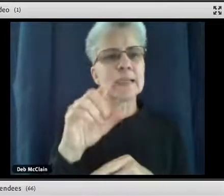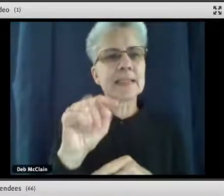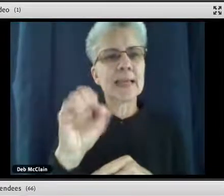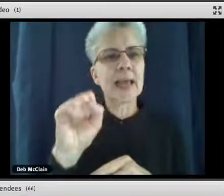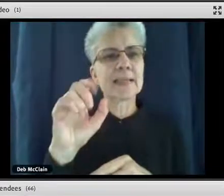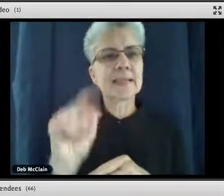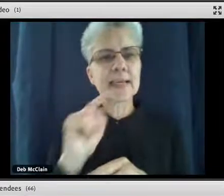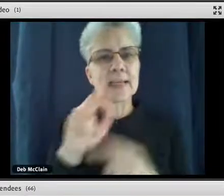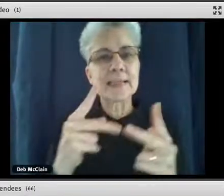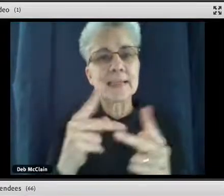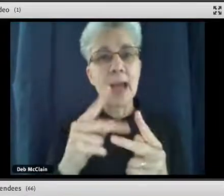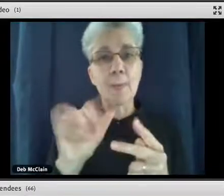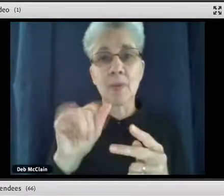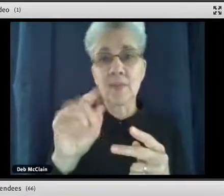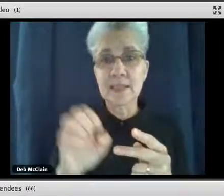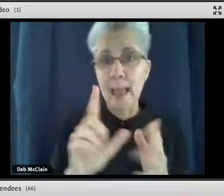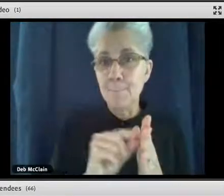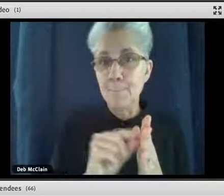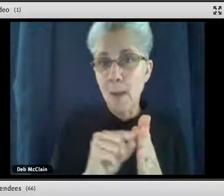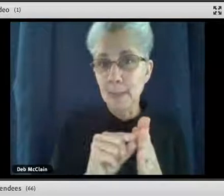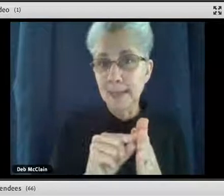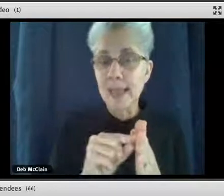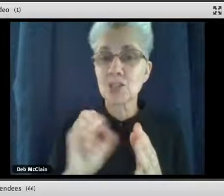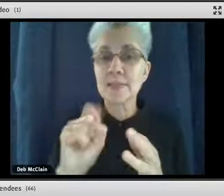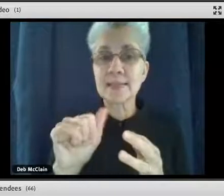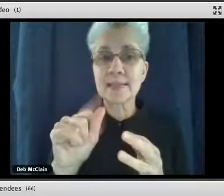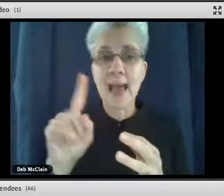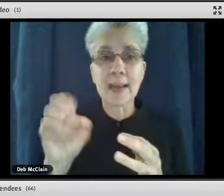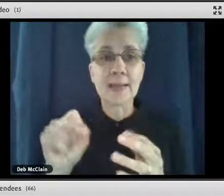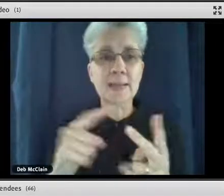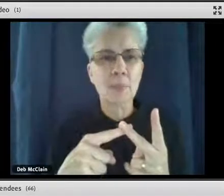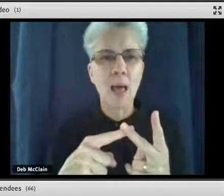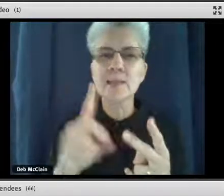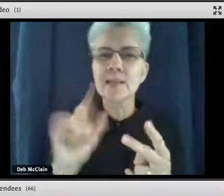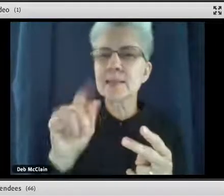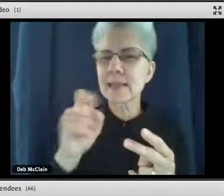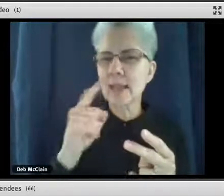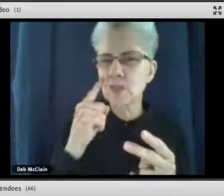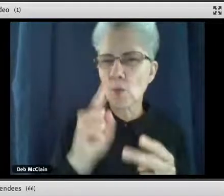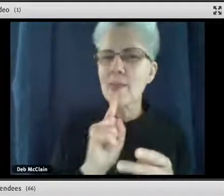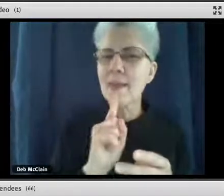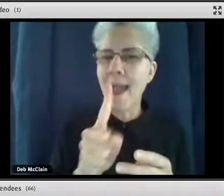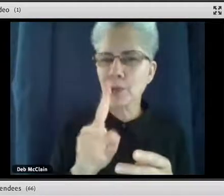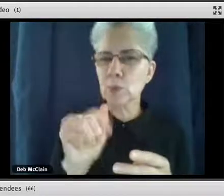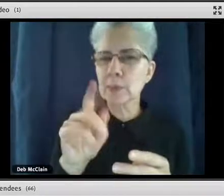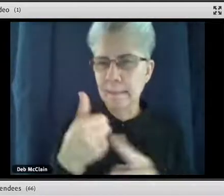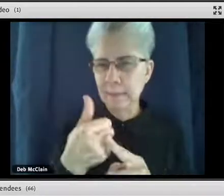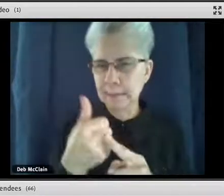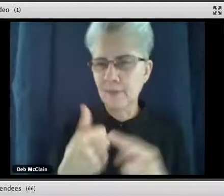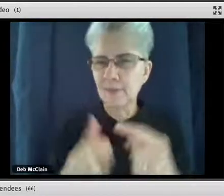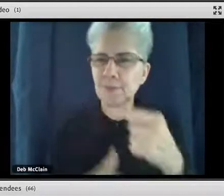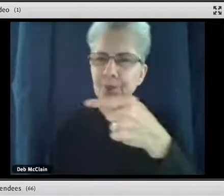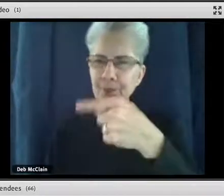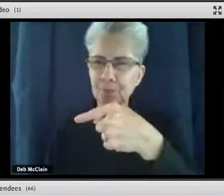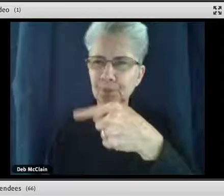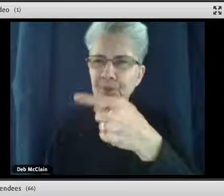So DtSt is type of date or publication status and Dates is for the actual dates.